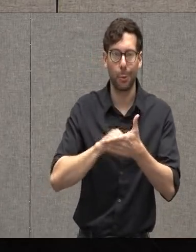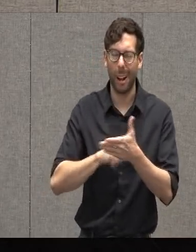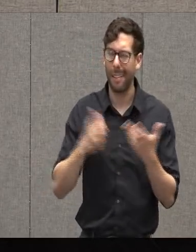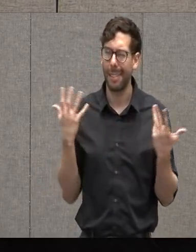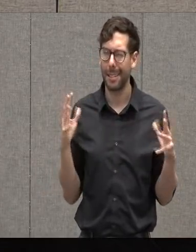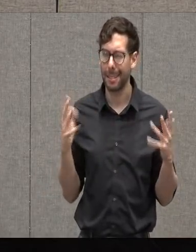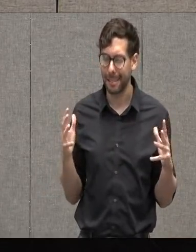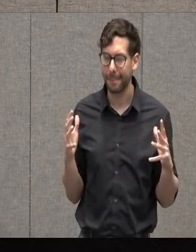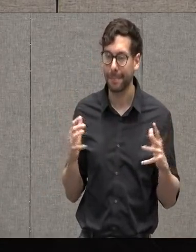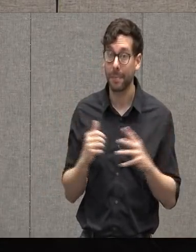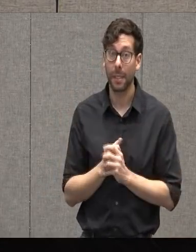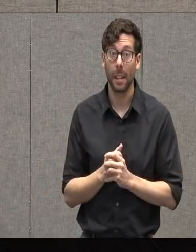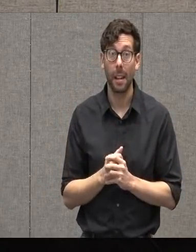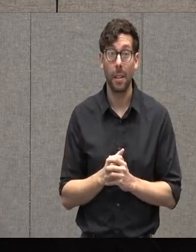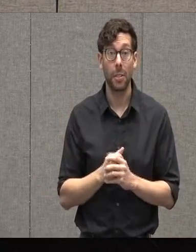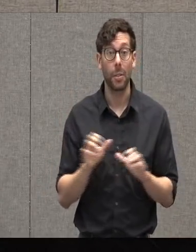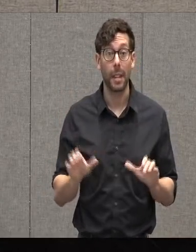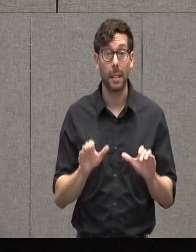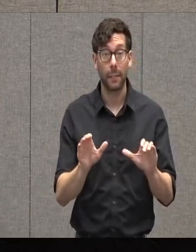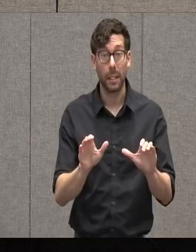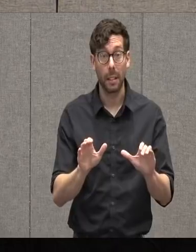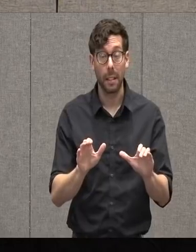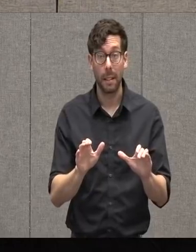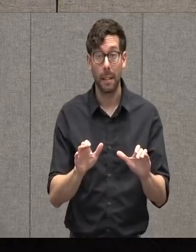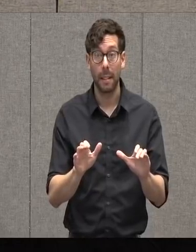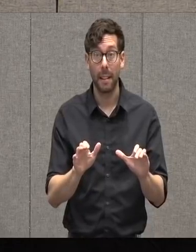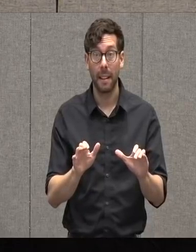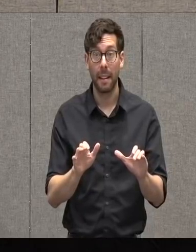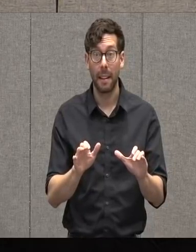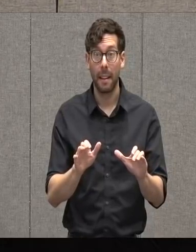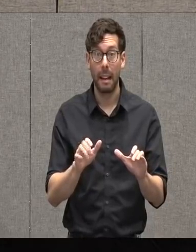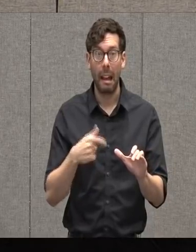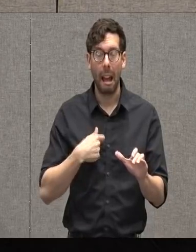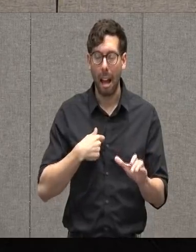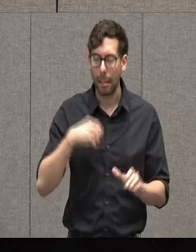For this activity, I dug into my recycling bin